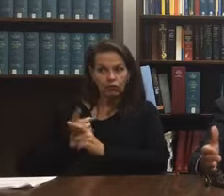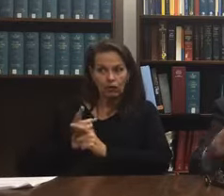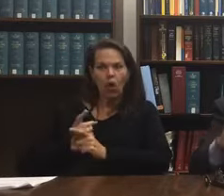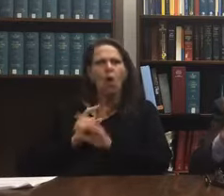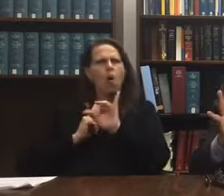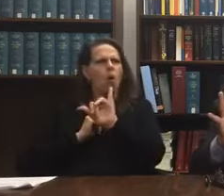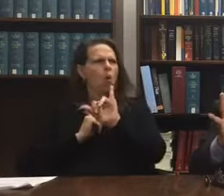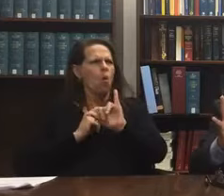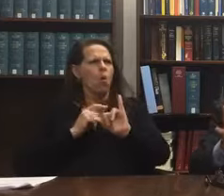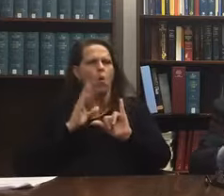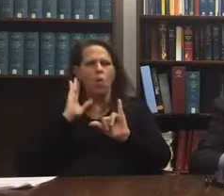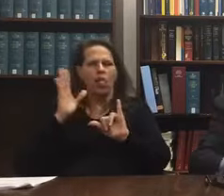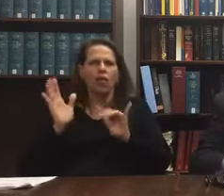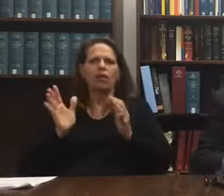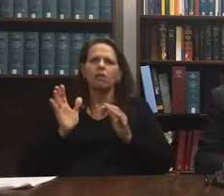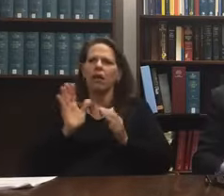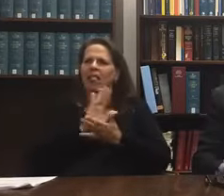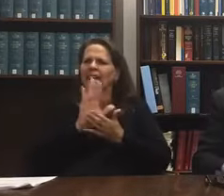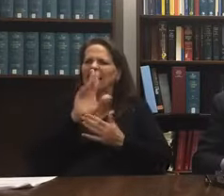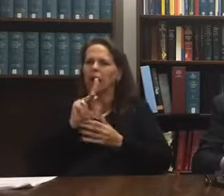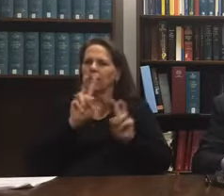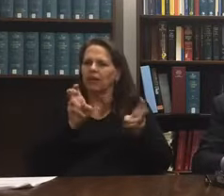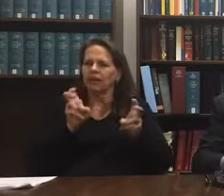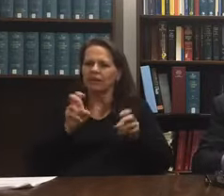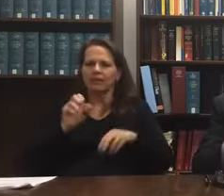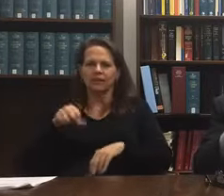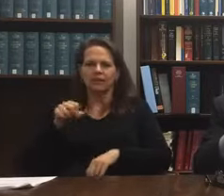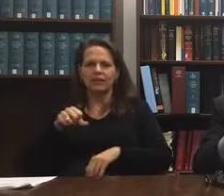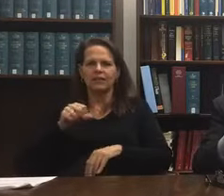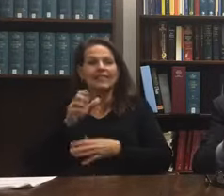and you've cleaned it up but other than sort of cleaning things up then the